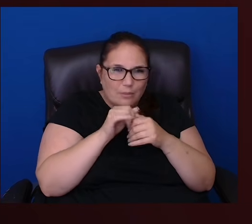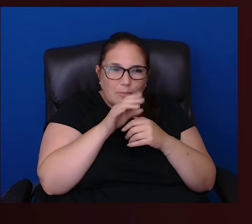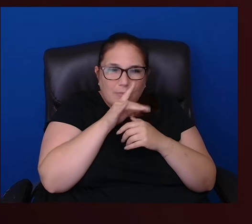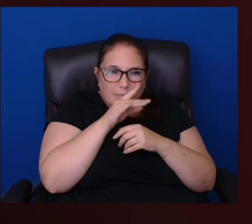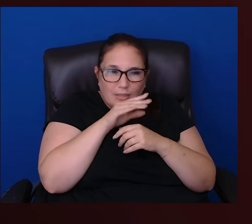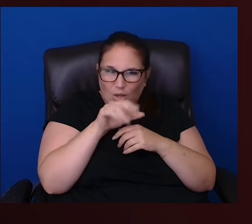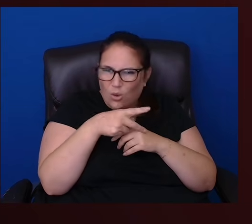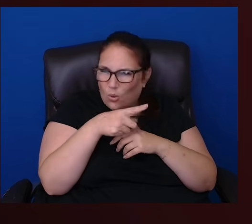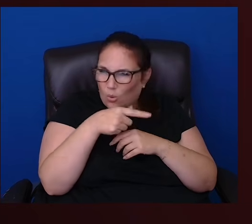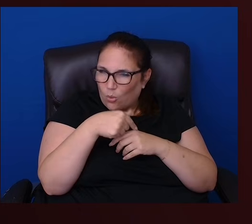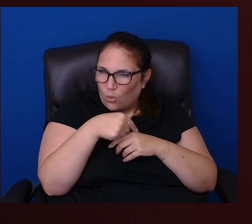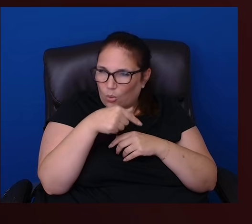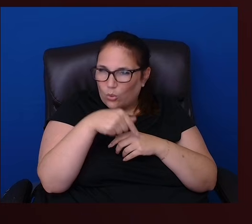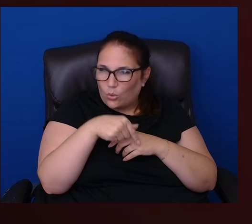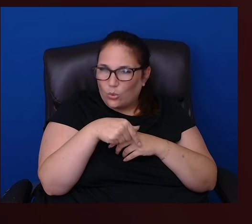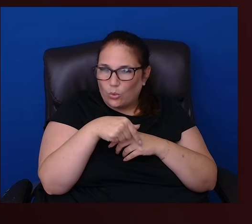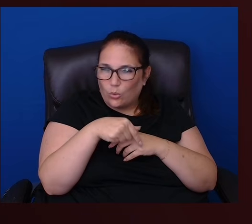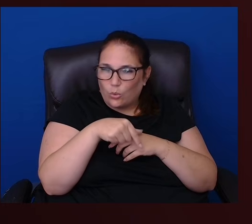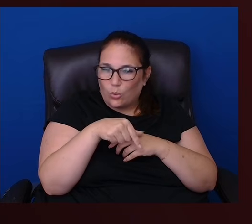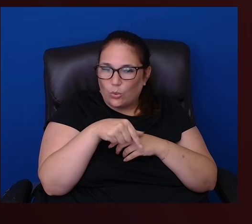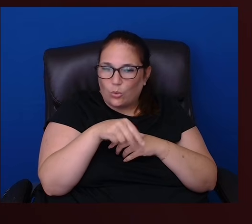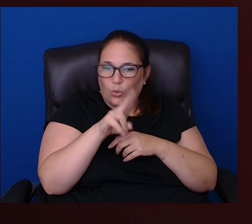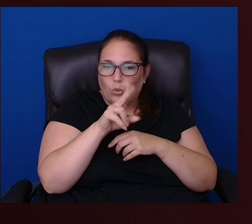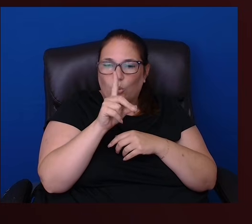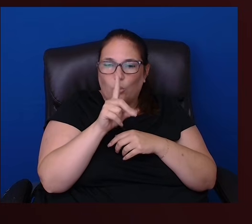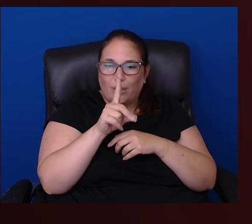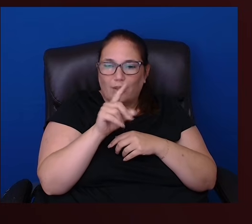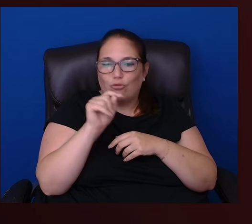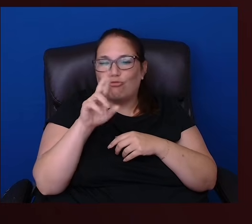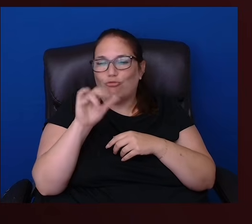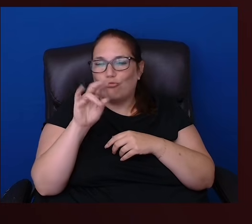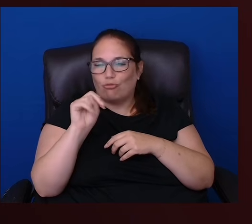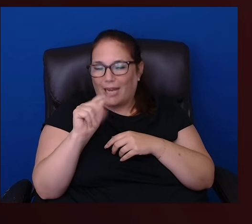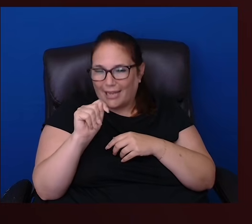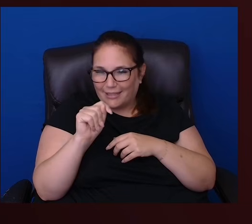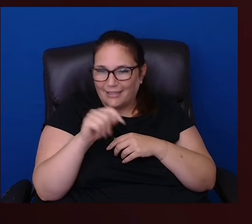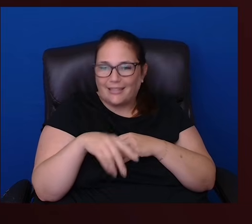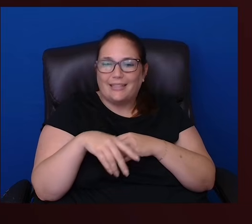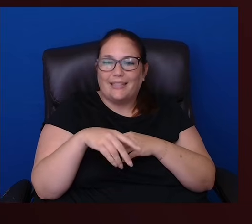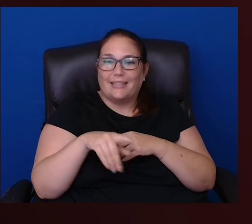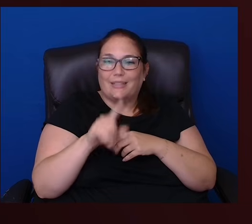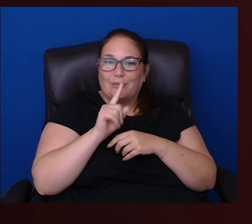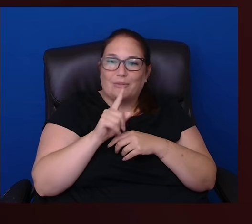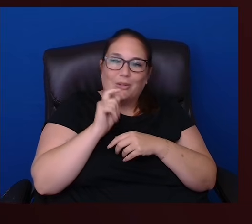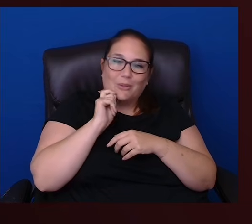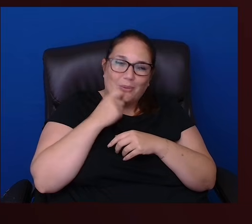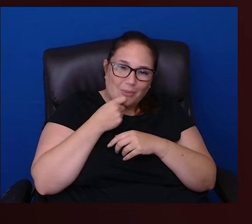Qdrant. Qdrant, so it is super-cool. Okay, so it is a vector --